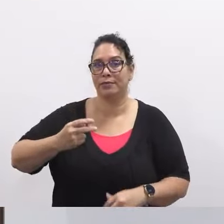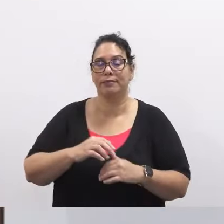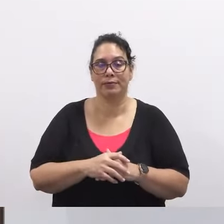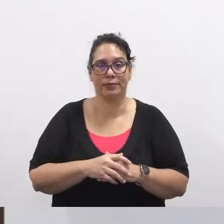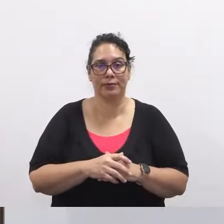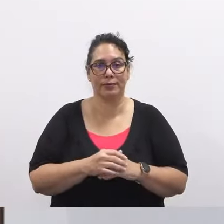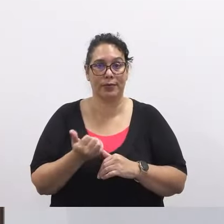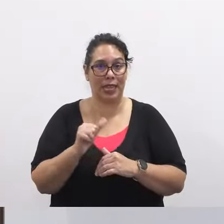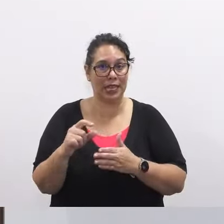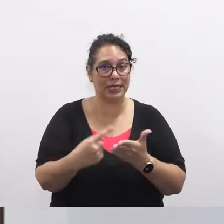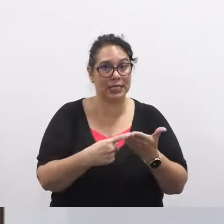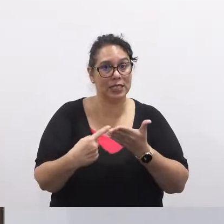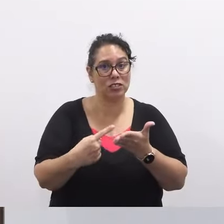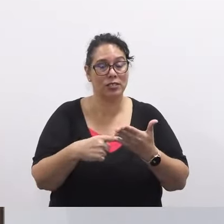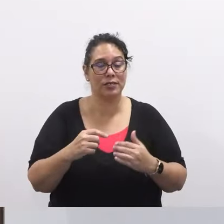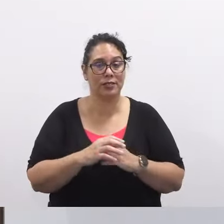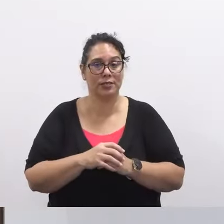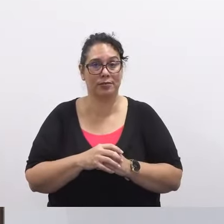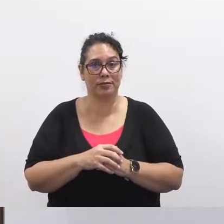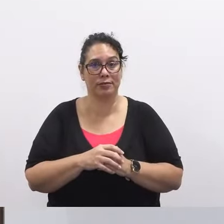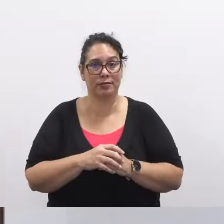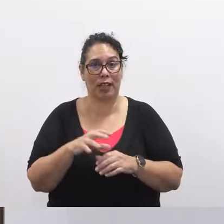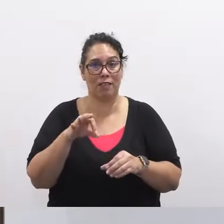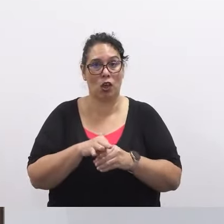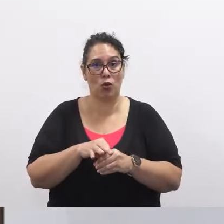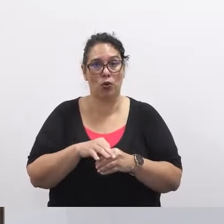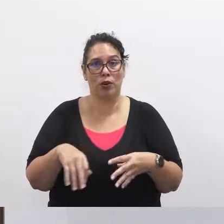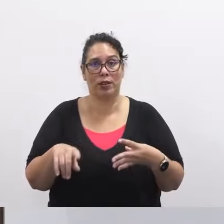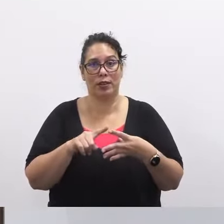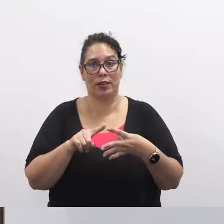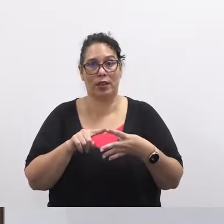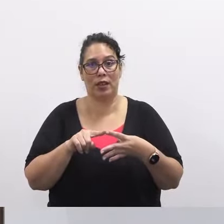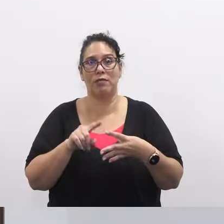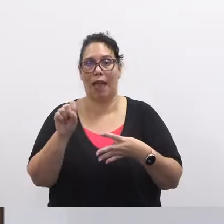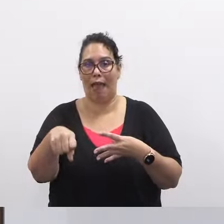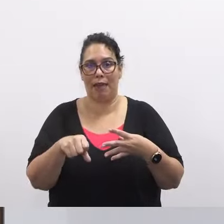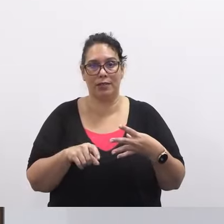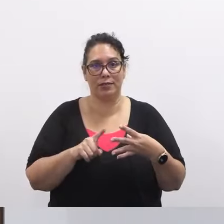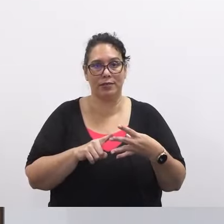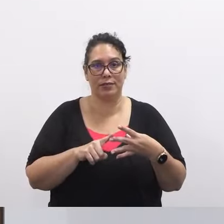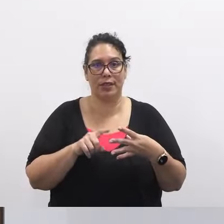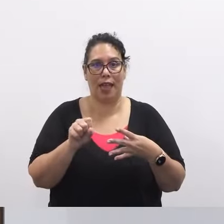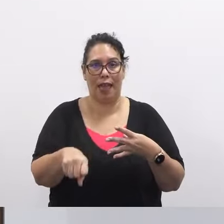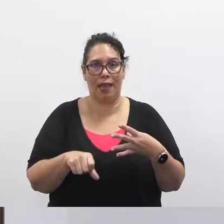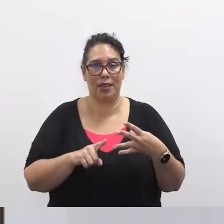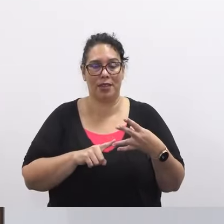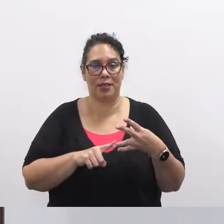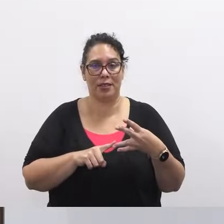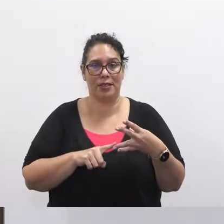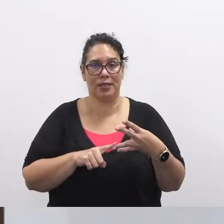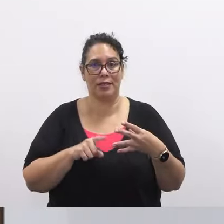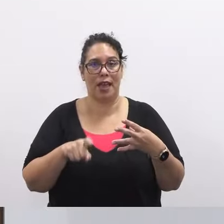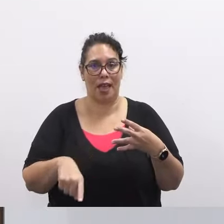Any discussion? Let's take a vote. Mr. Otto, how do you vote? Aye. Ms. Kerr. - Aye. Mr. Miller. Aye.